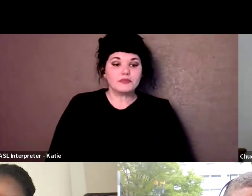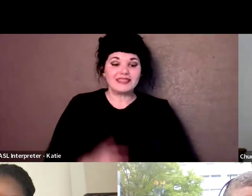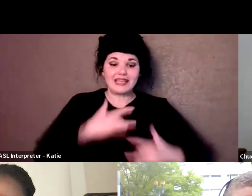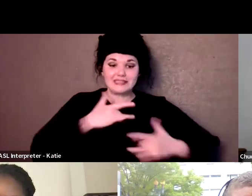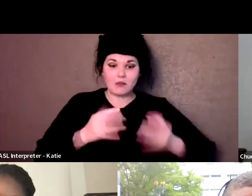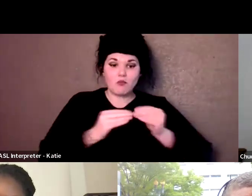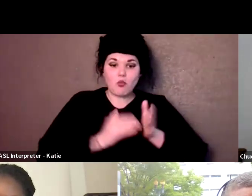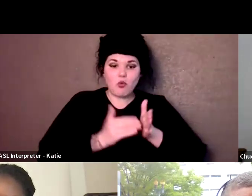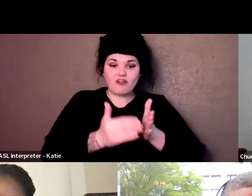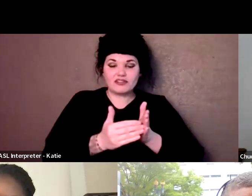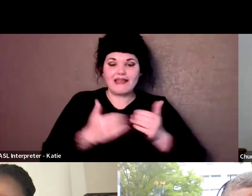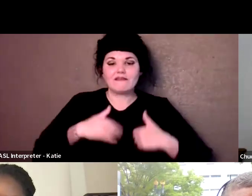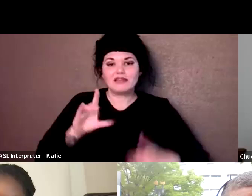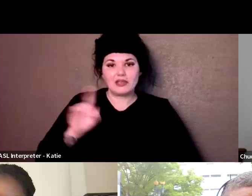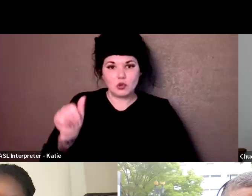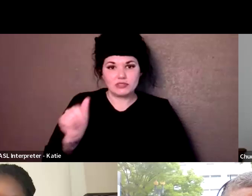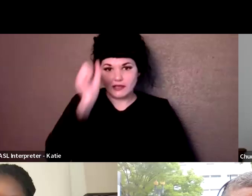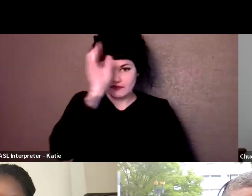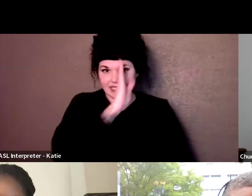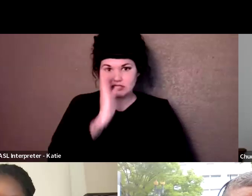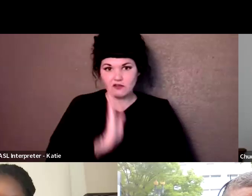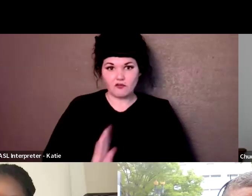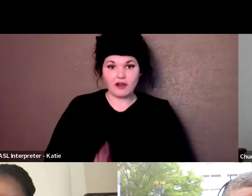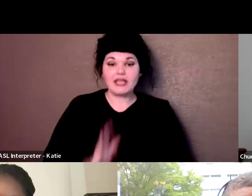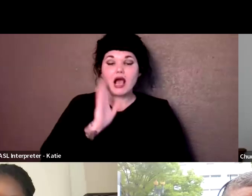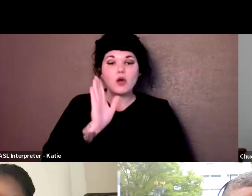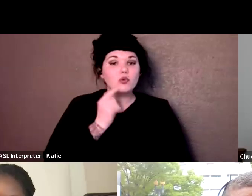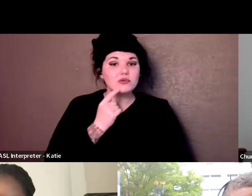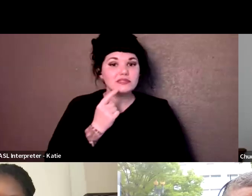out that the largest mental health provider in this country is the Cook County Jail in Illinois.